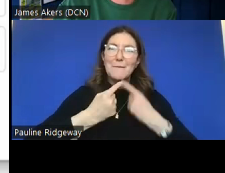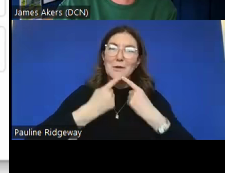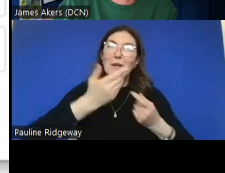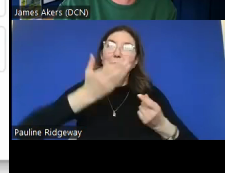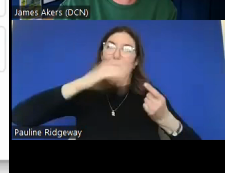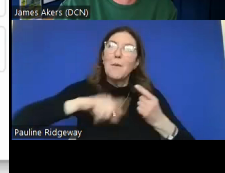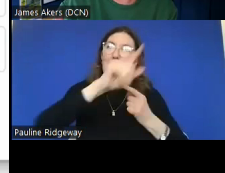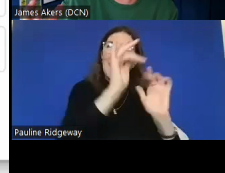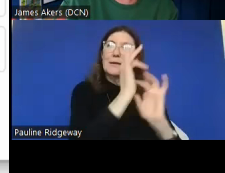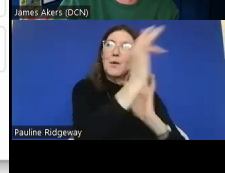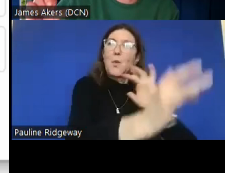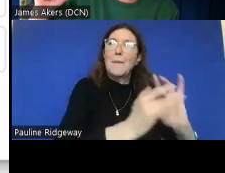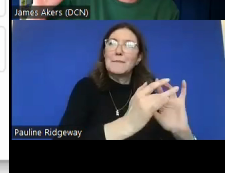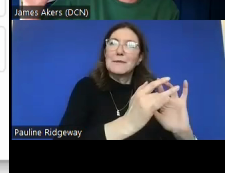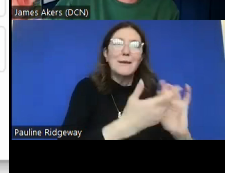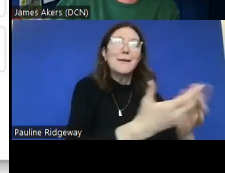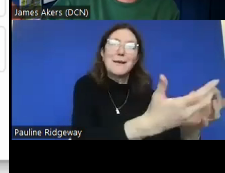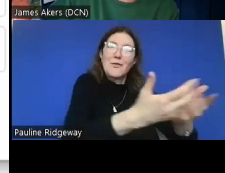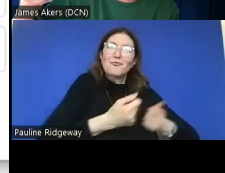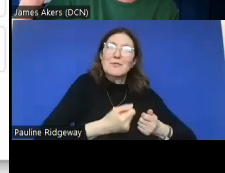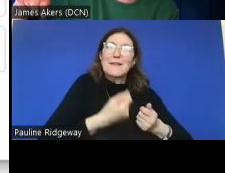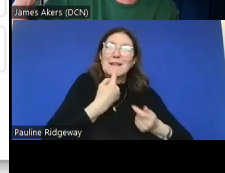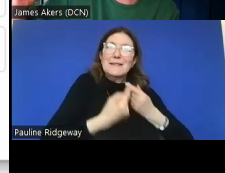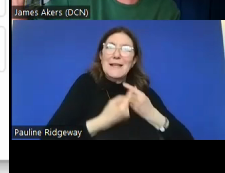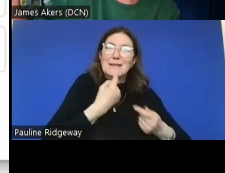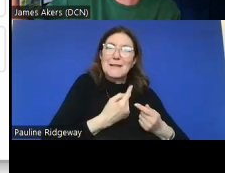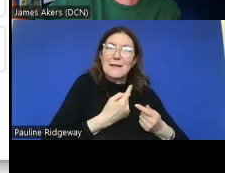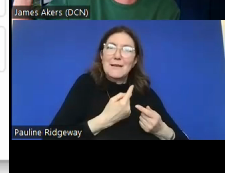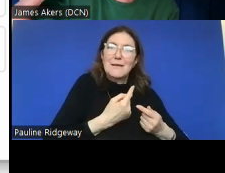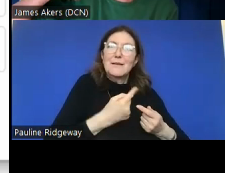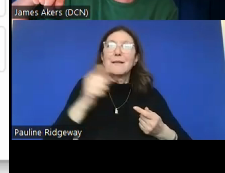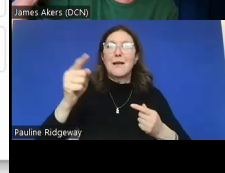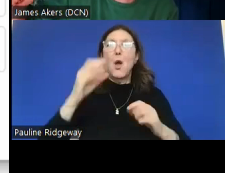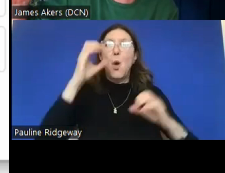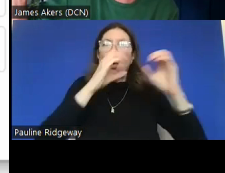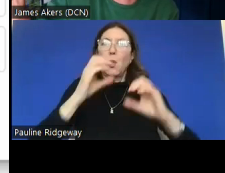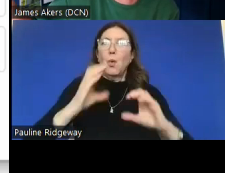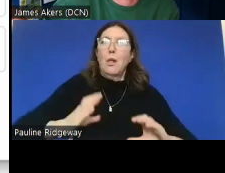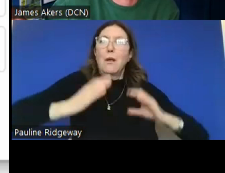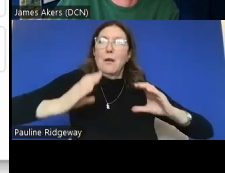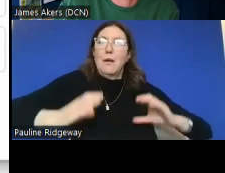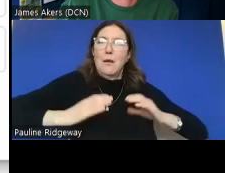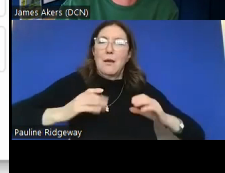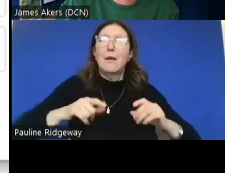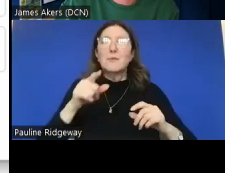In admin section, again, you can follow this thread through to the right area,